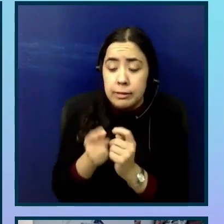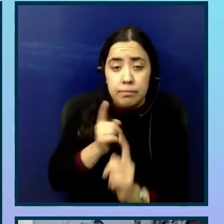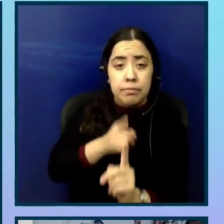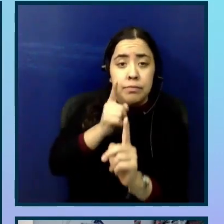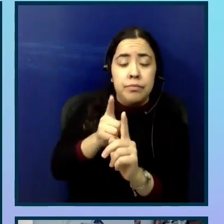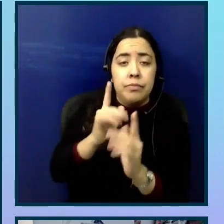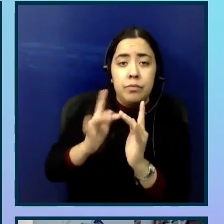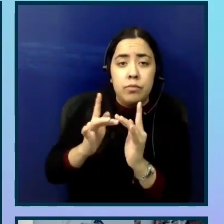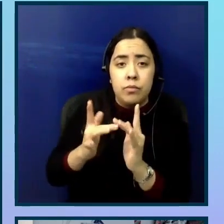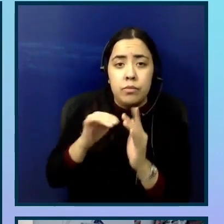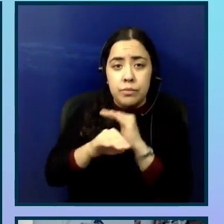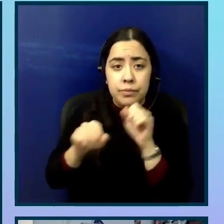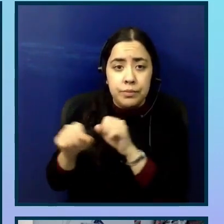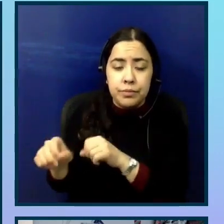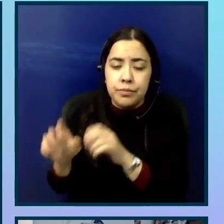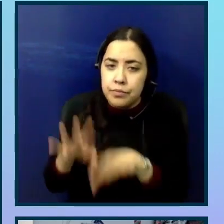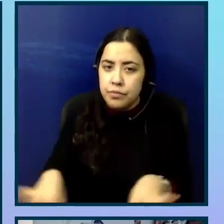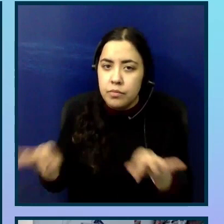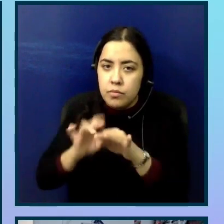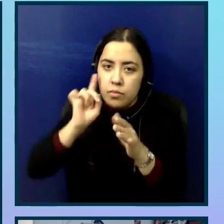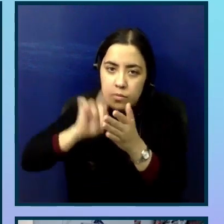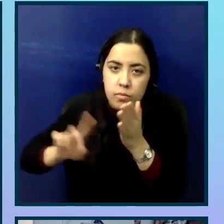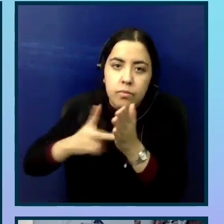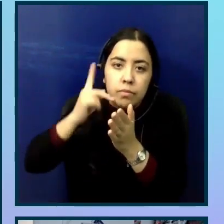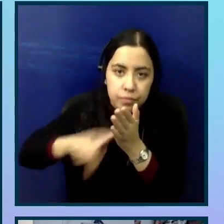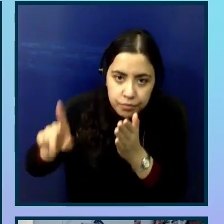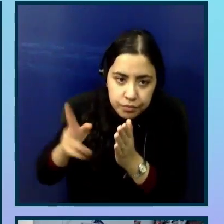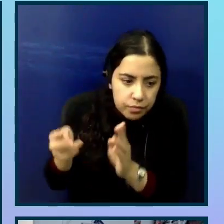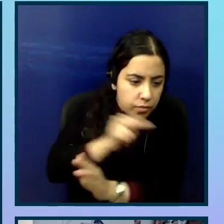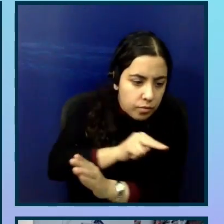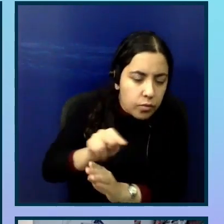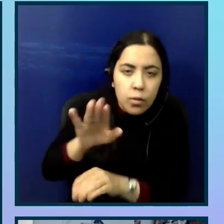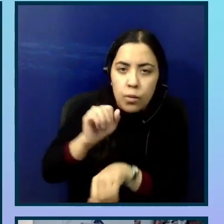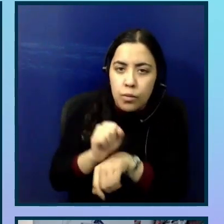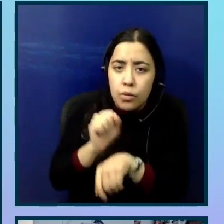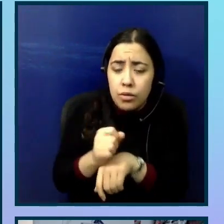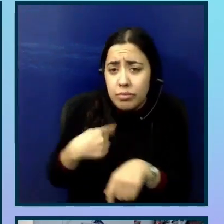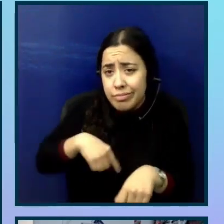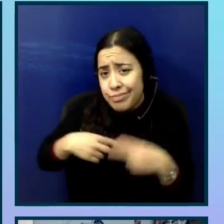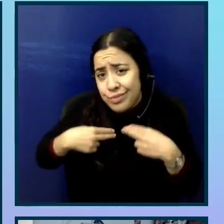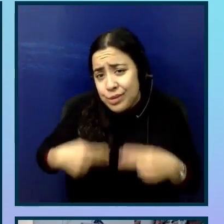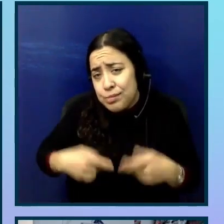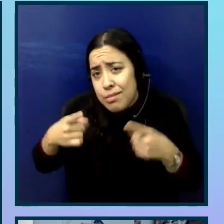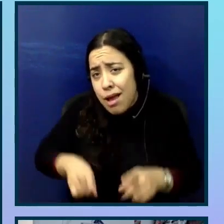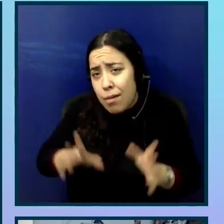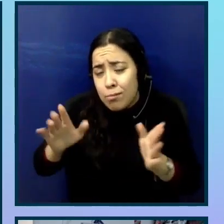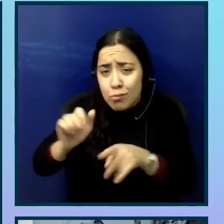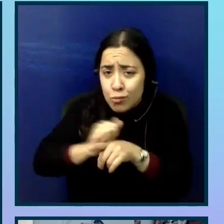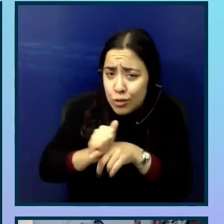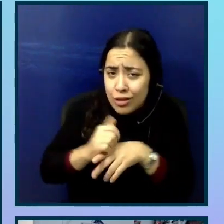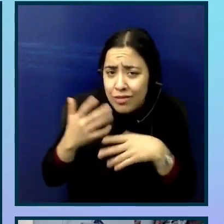it is important to check your work. We're only human after all. And even with proper training, tools, and guidelines,